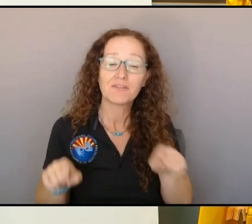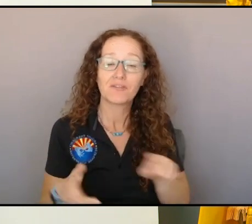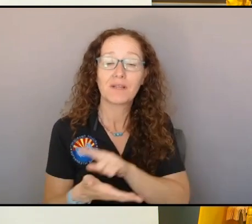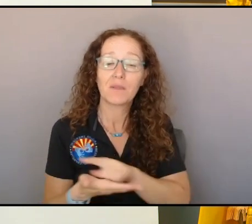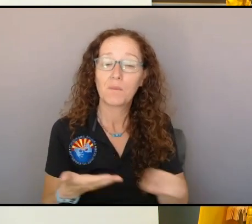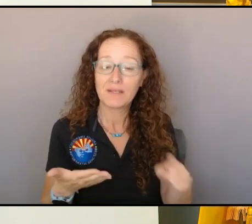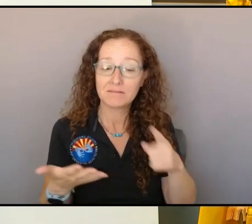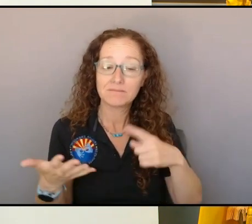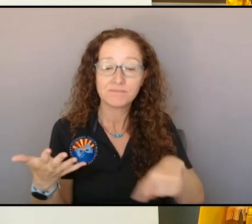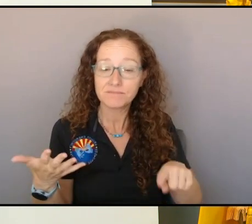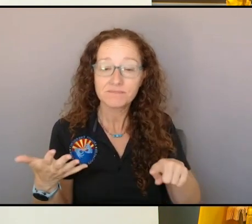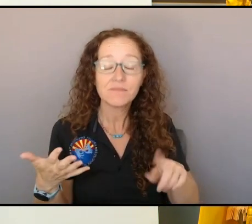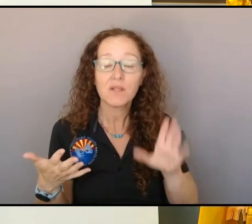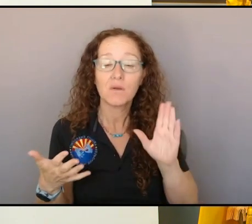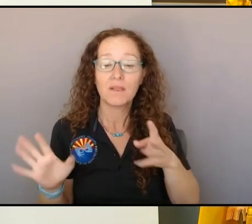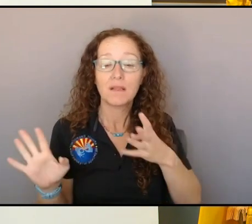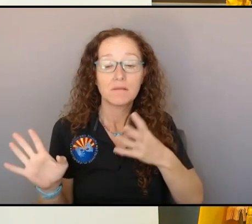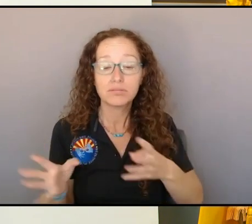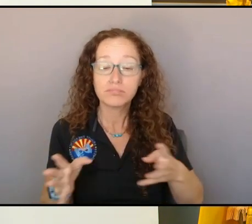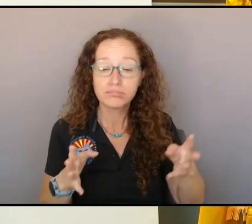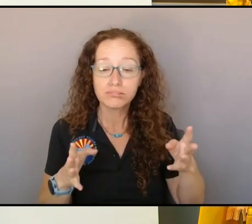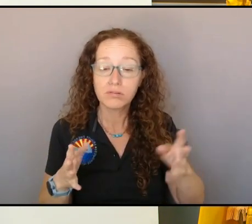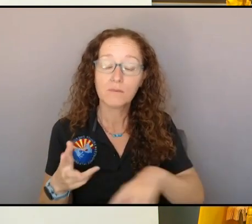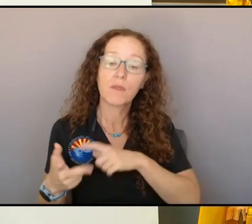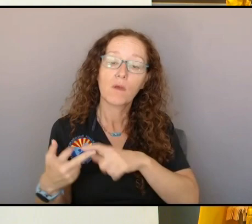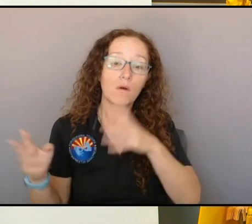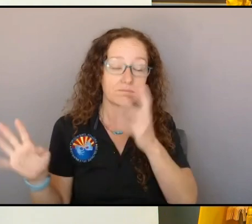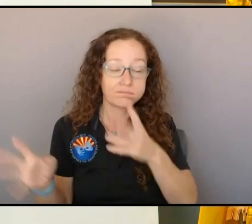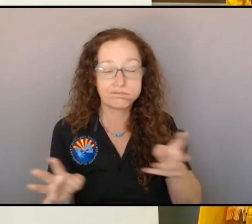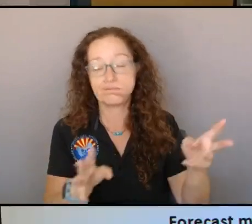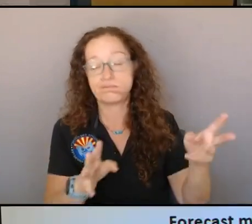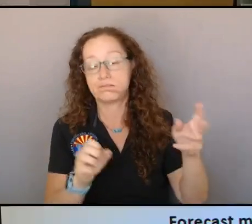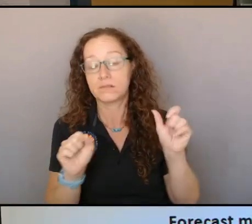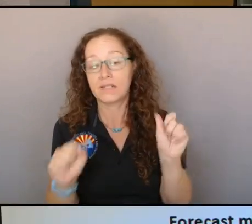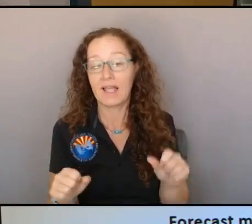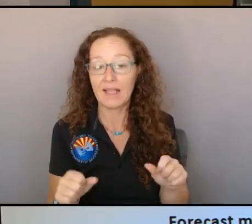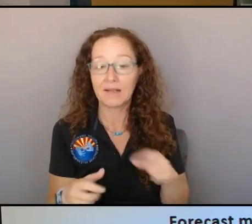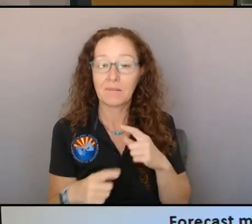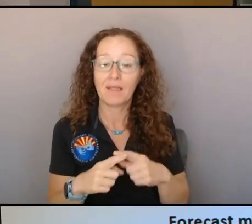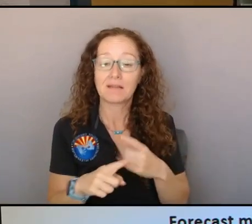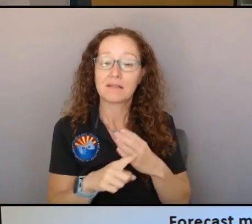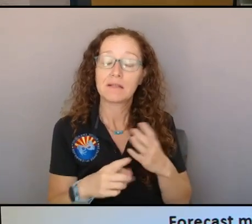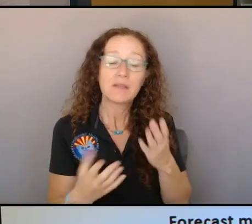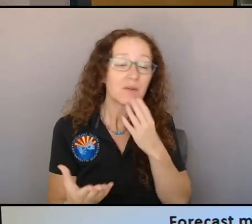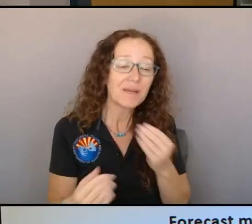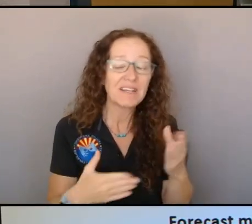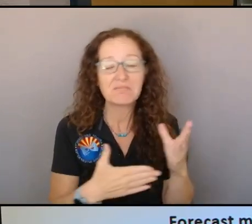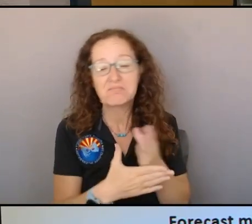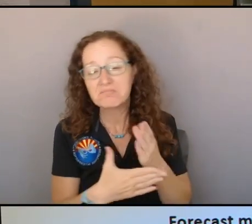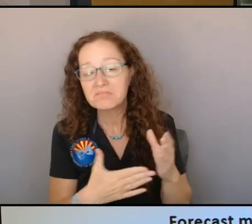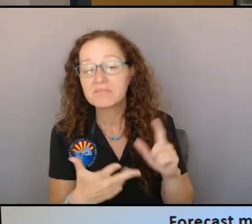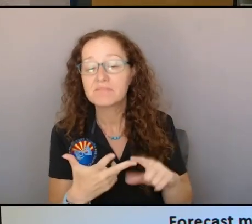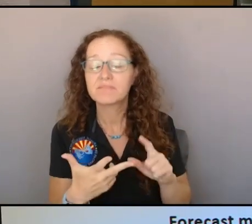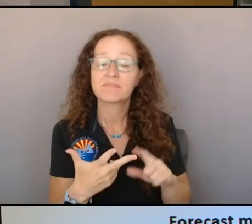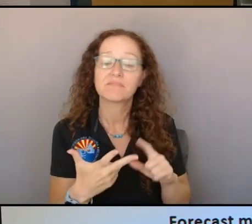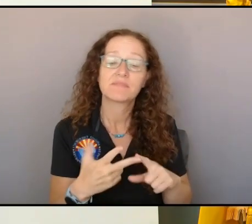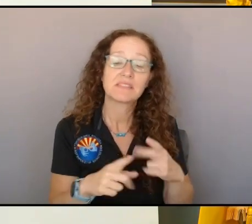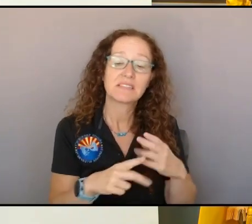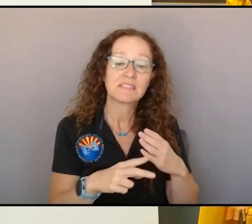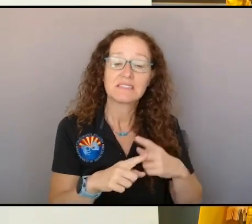lower relative humidities, these warmer temperatures and this high instability. So, Jasmine, up there in the